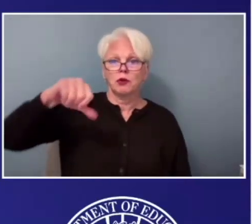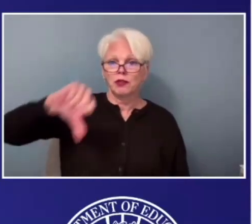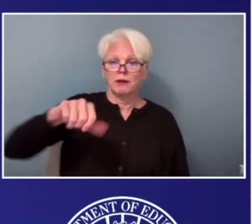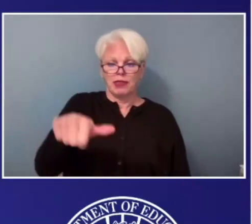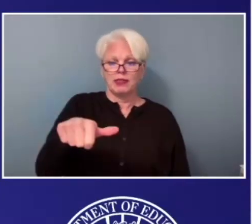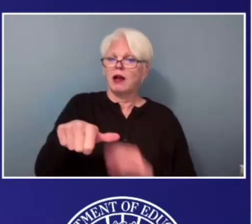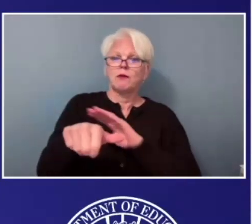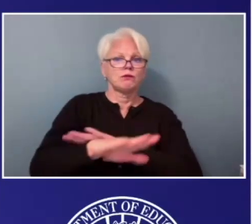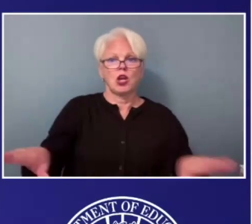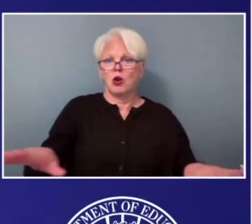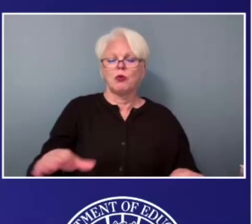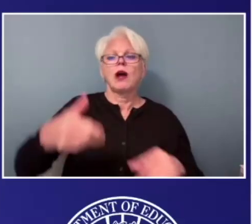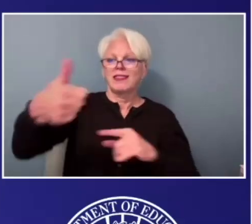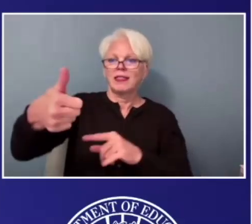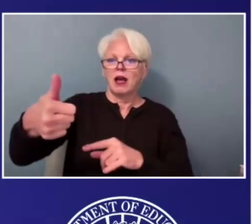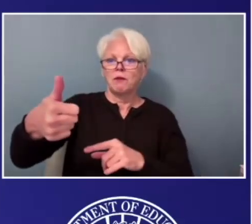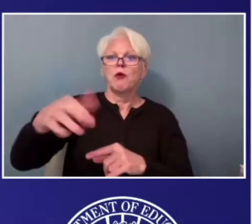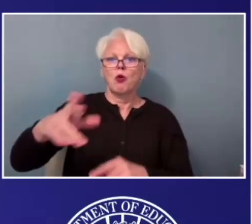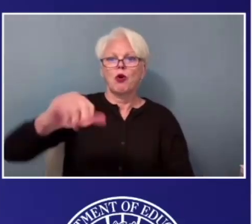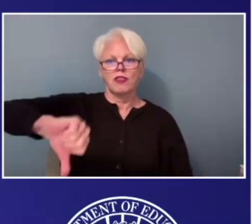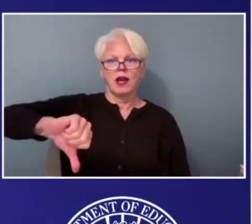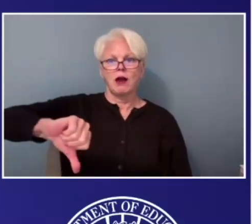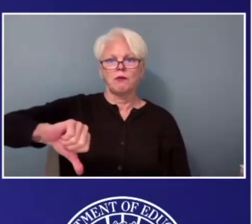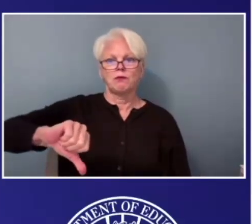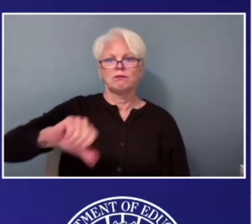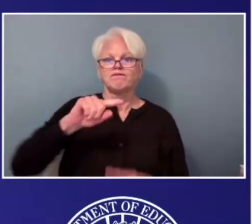It's thumbs up or thumbs down. Are there any questions about that?